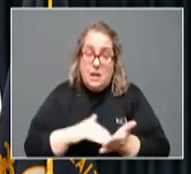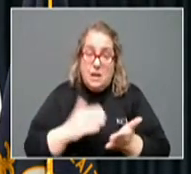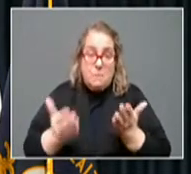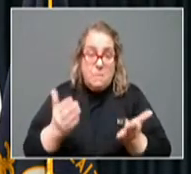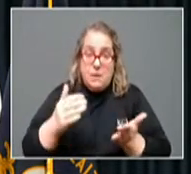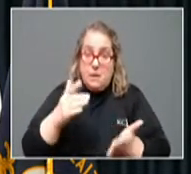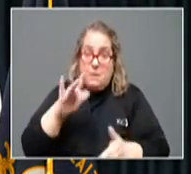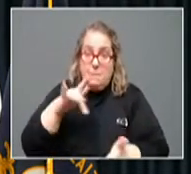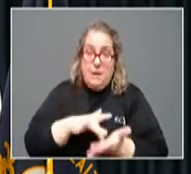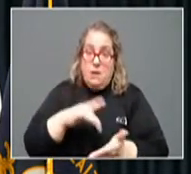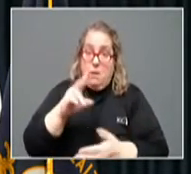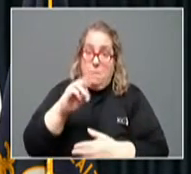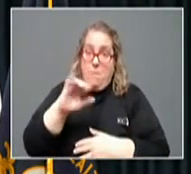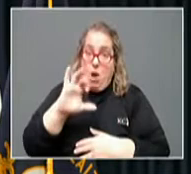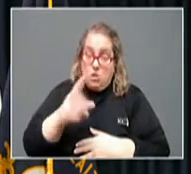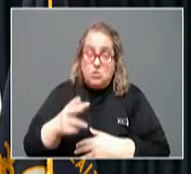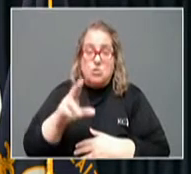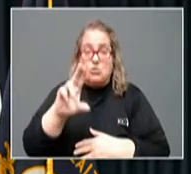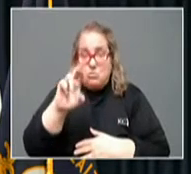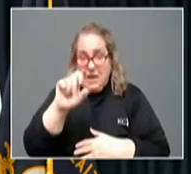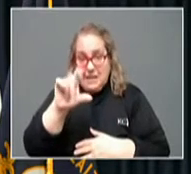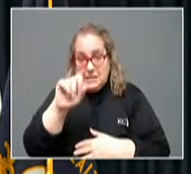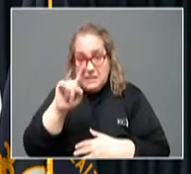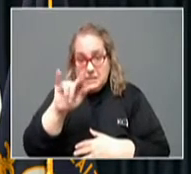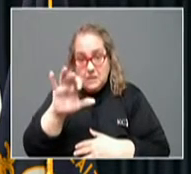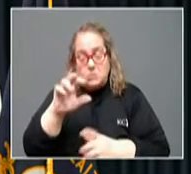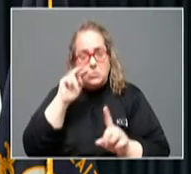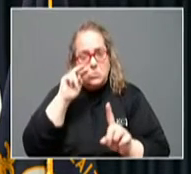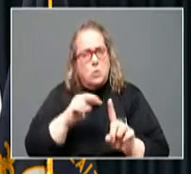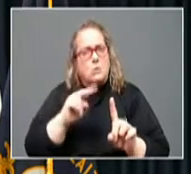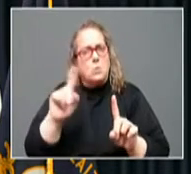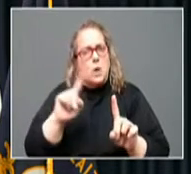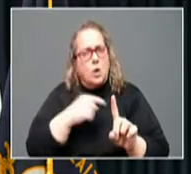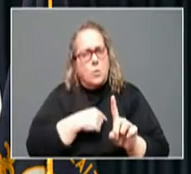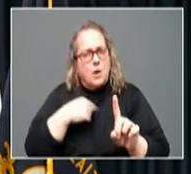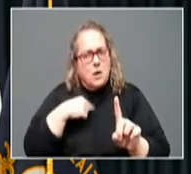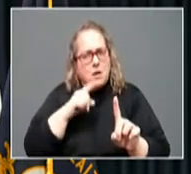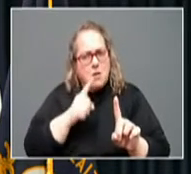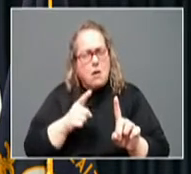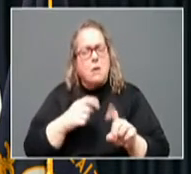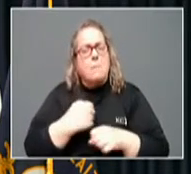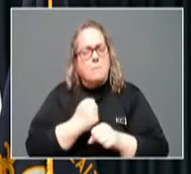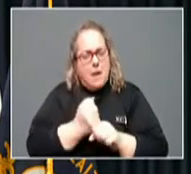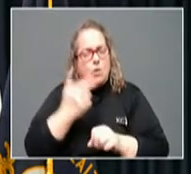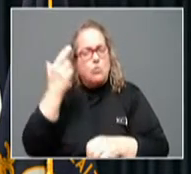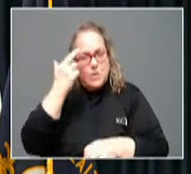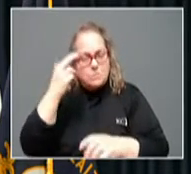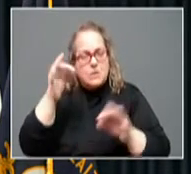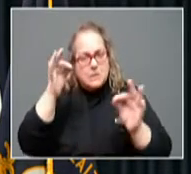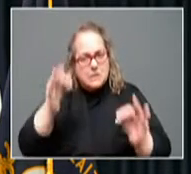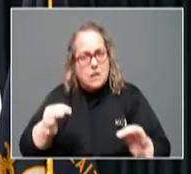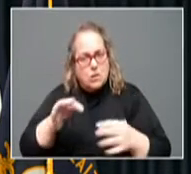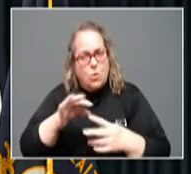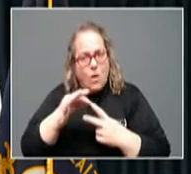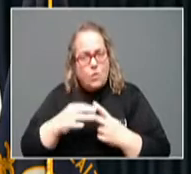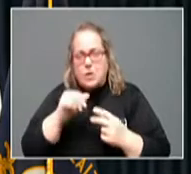realistic look that where we are and probably make a rational decision about maybe not requiring them. That's